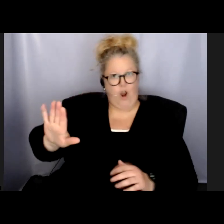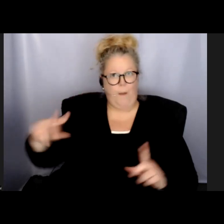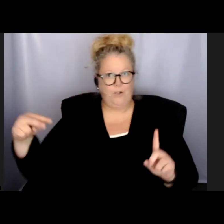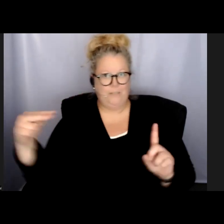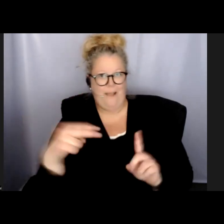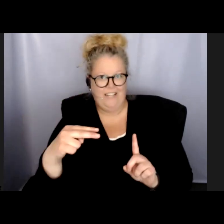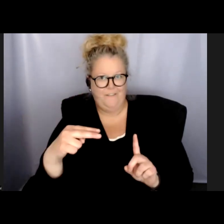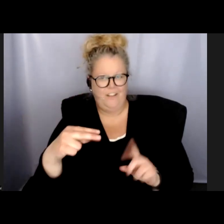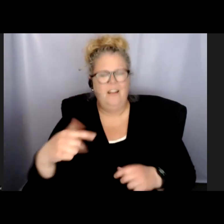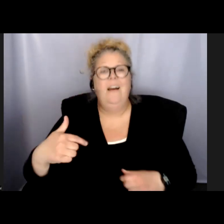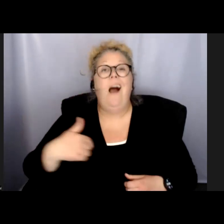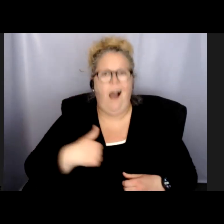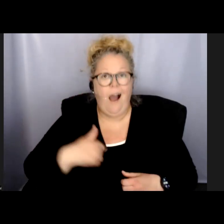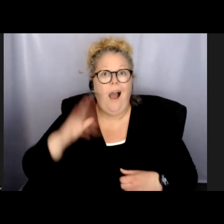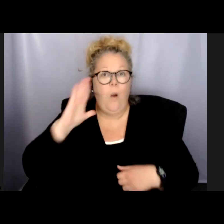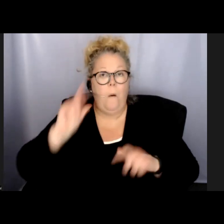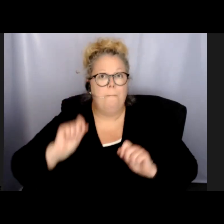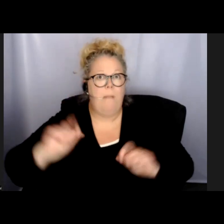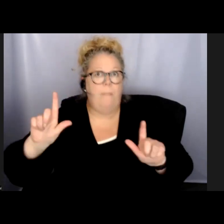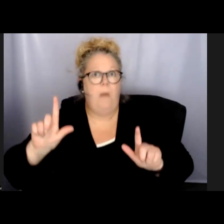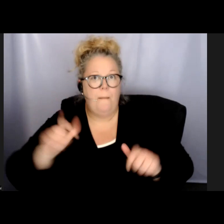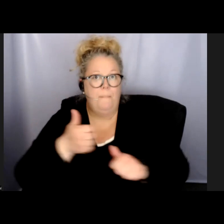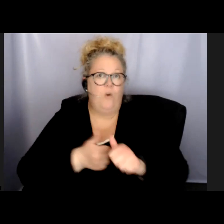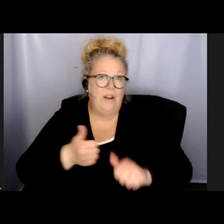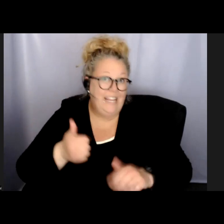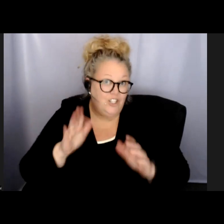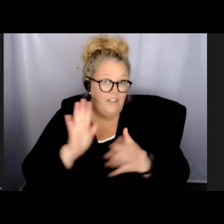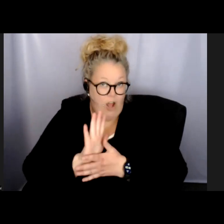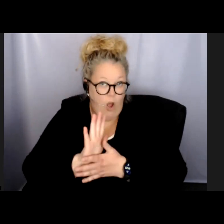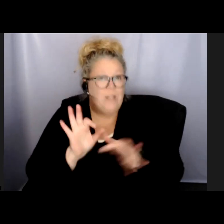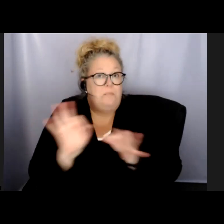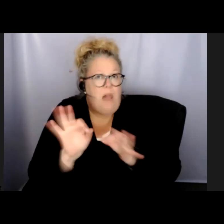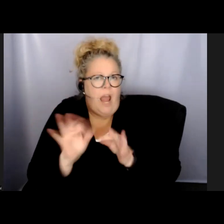before each of the videos and explain what you will see and then you'll see it and when we are